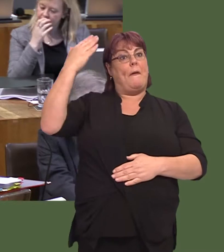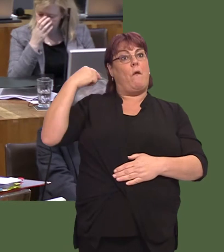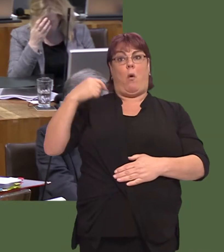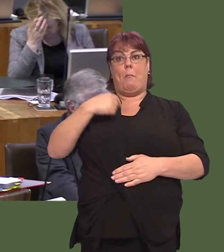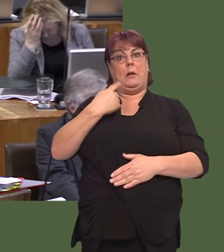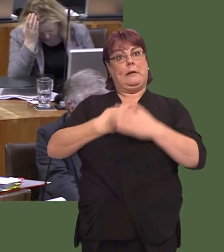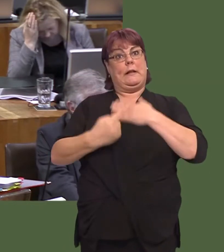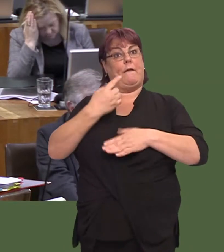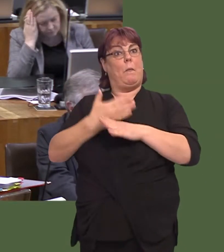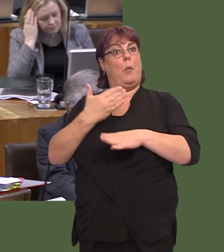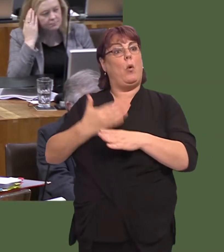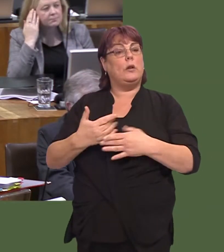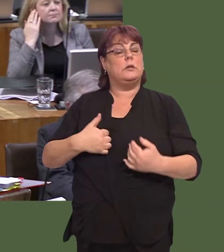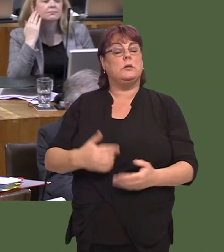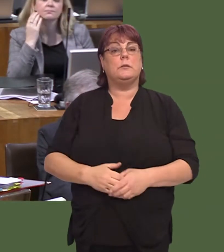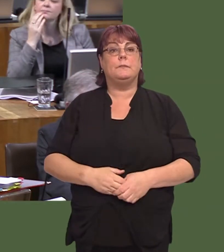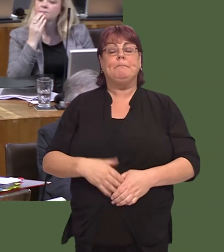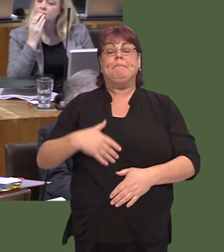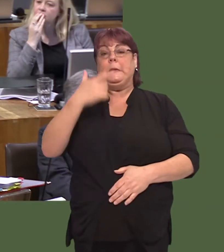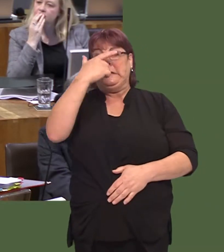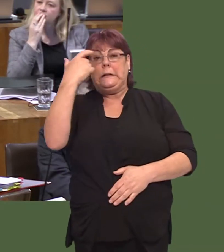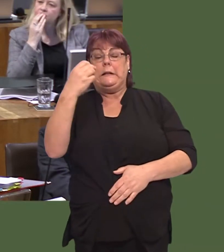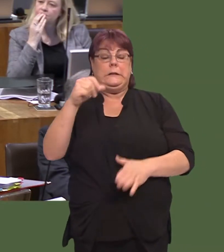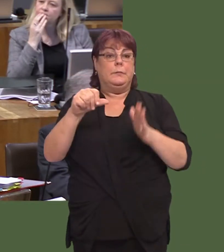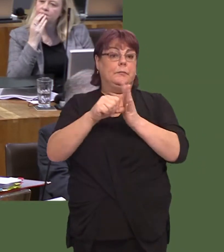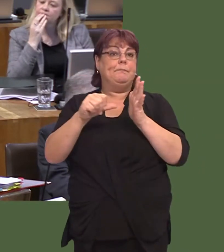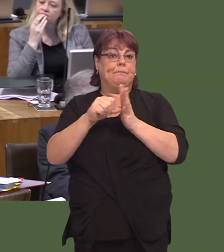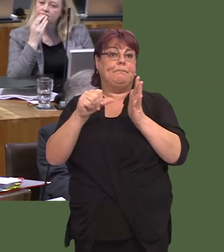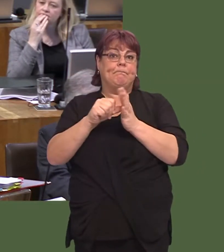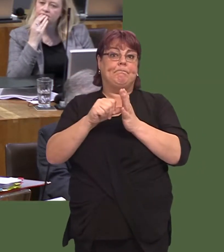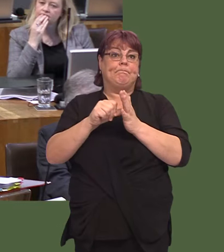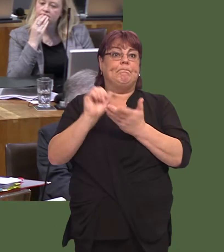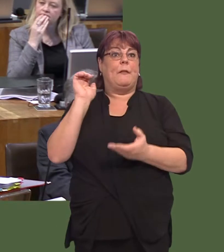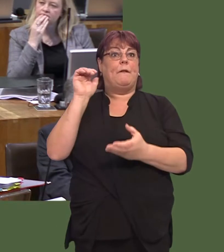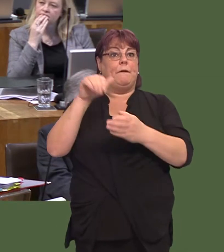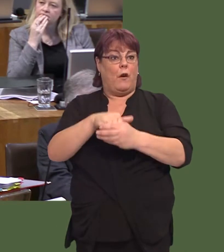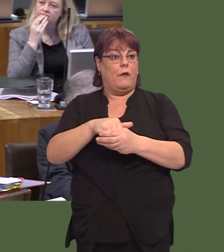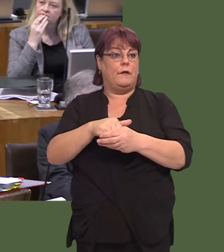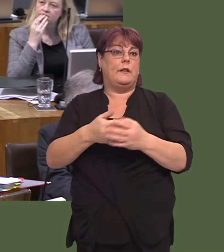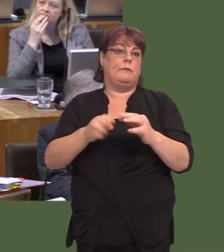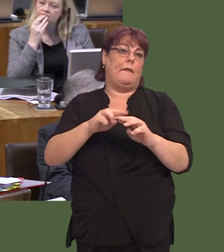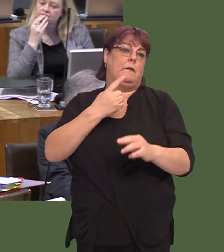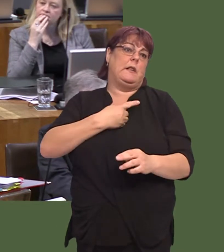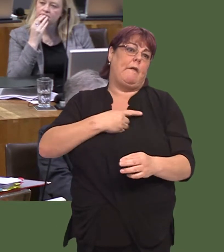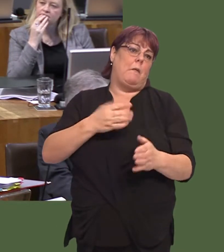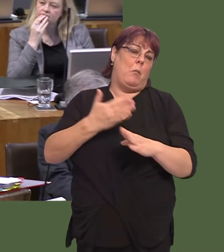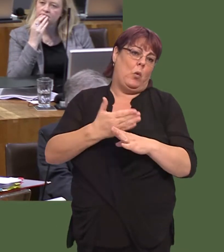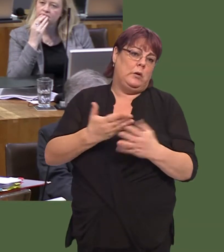some of the challenges that that can cause. Carwyn Jones: How do we take it forward in the Valleys? The Valleys taskforce.